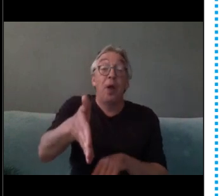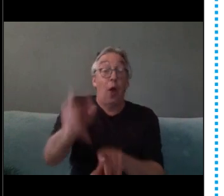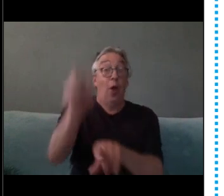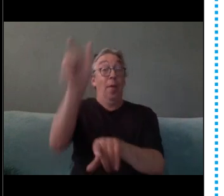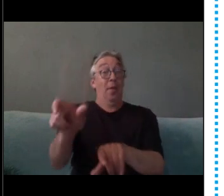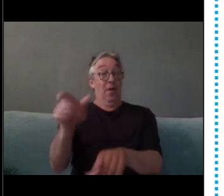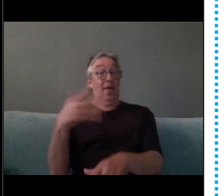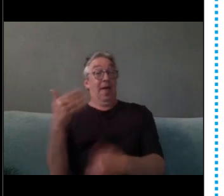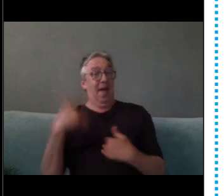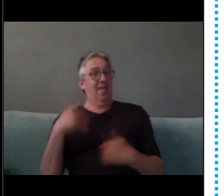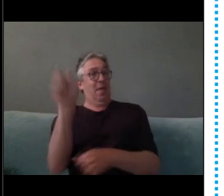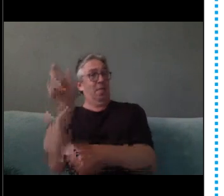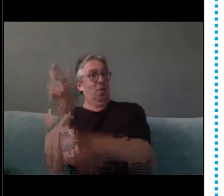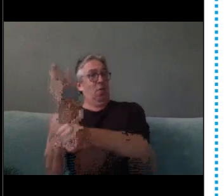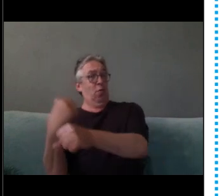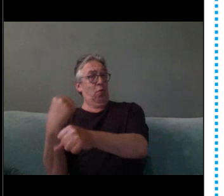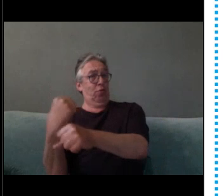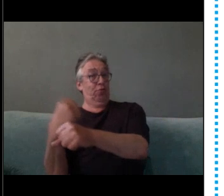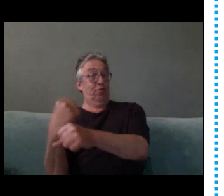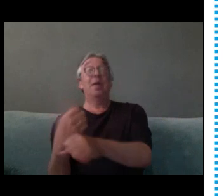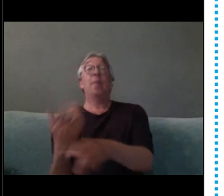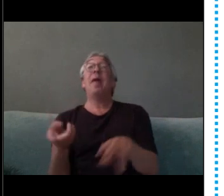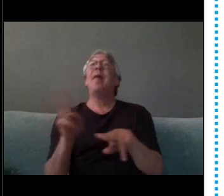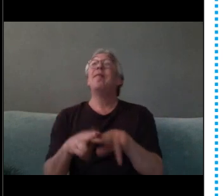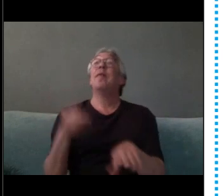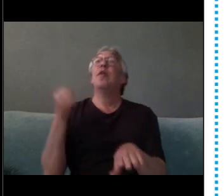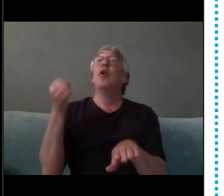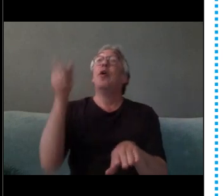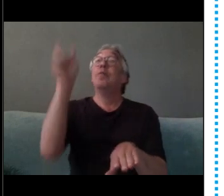So the provision can't be ensured and there is a prenotification time